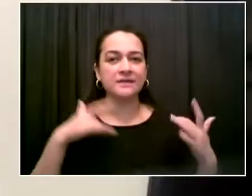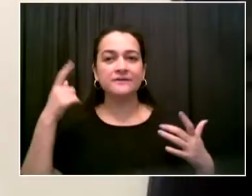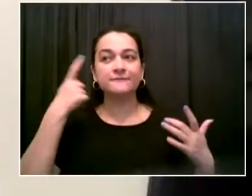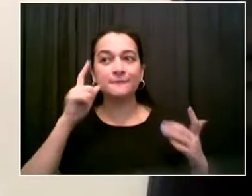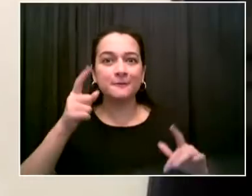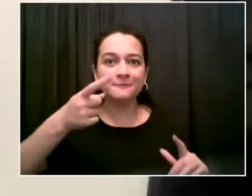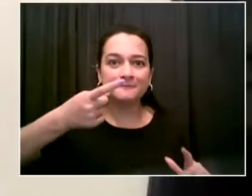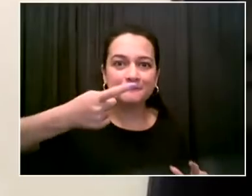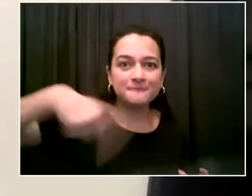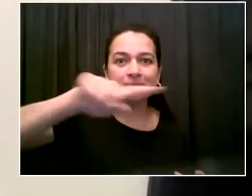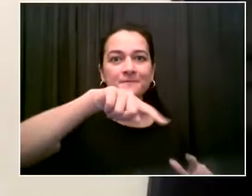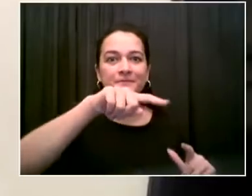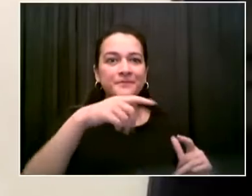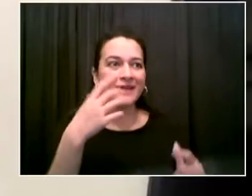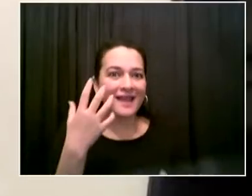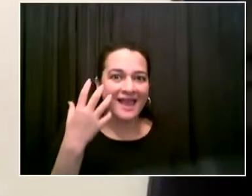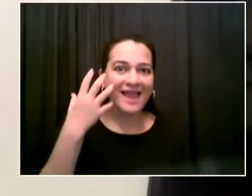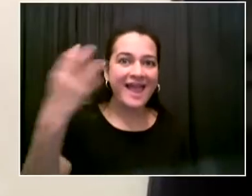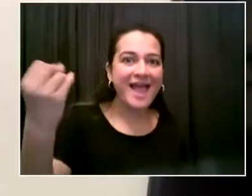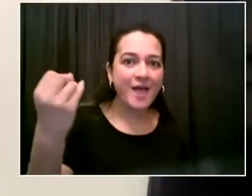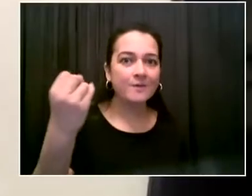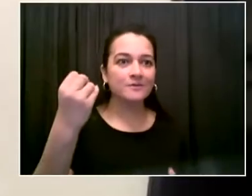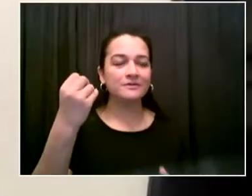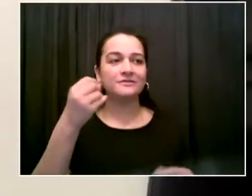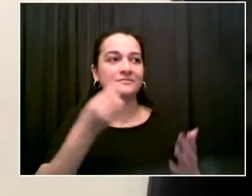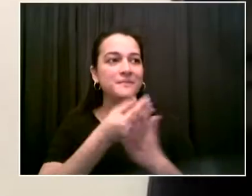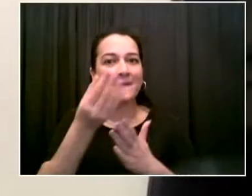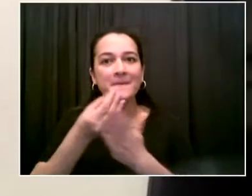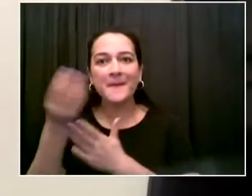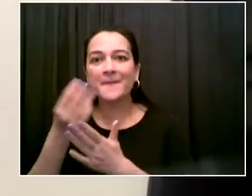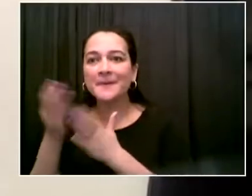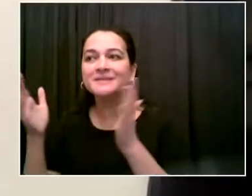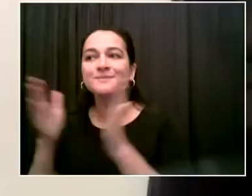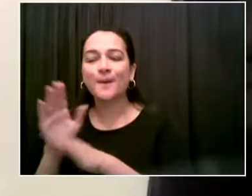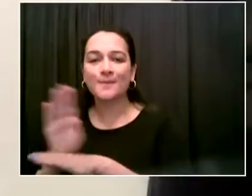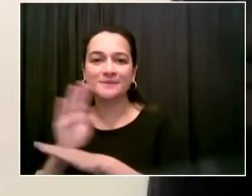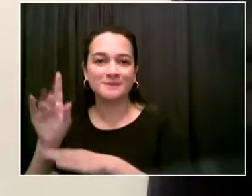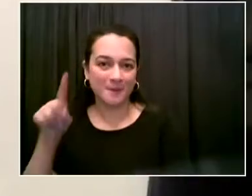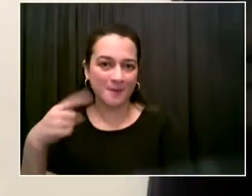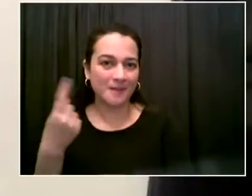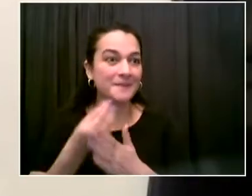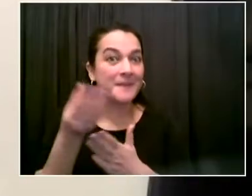NYC.GOV/SHOPYOURCIT CAMPAIGN. I CAN SEE THE LIGHT AT THE END